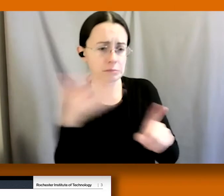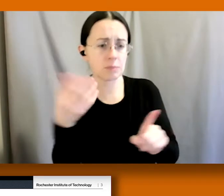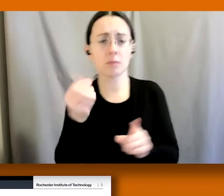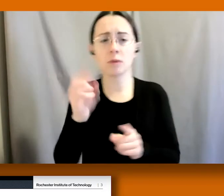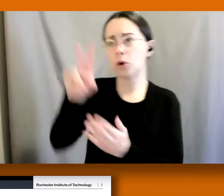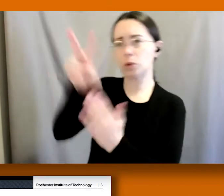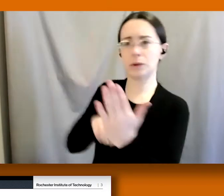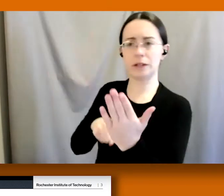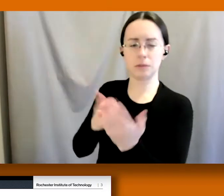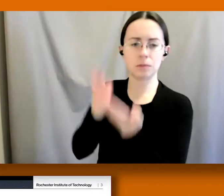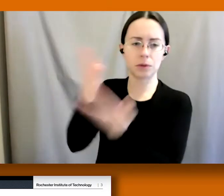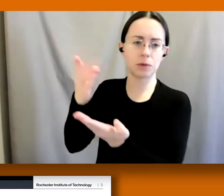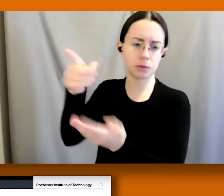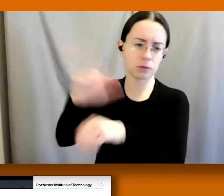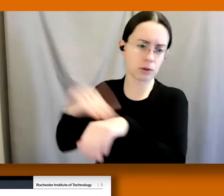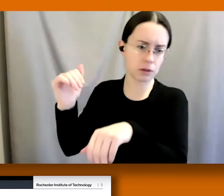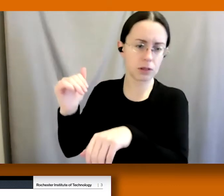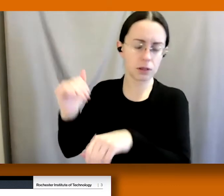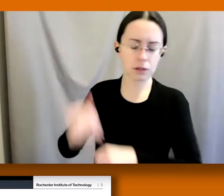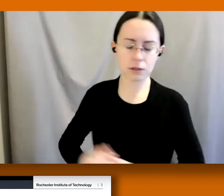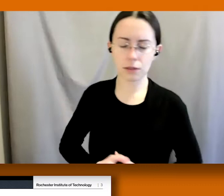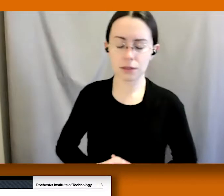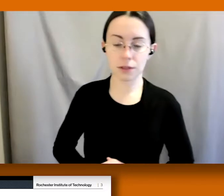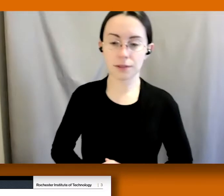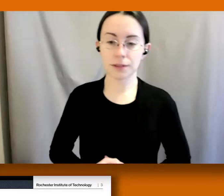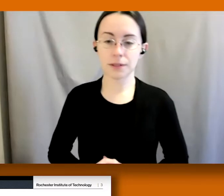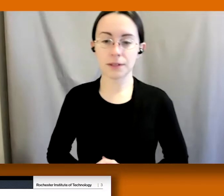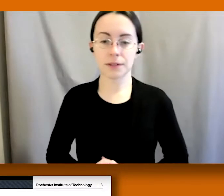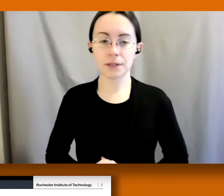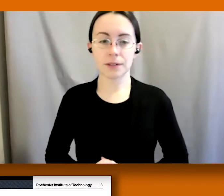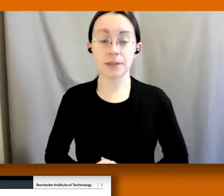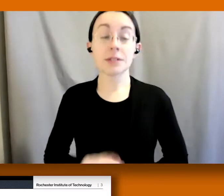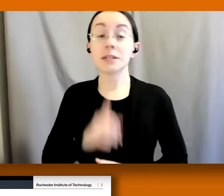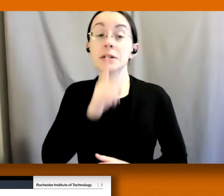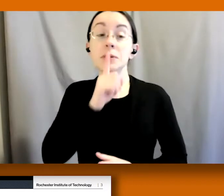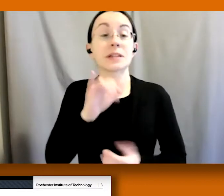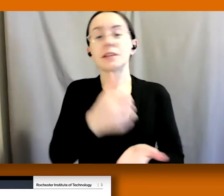Um, if anything, it helps... it helps to put it on my radar.